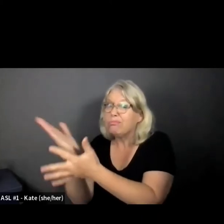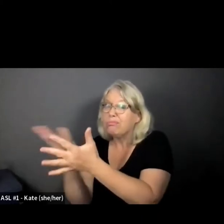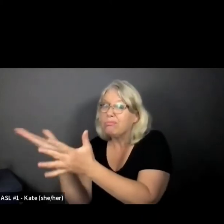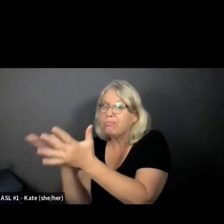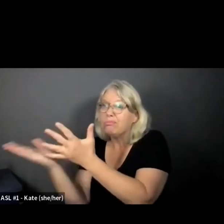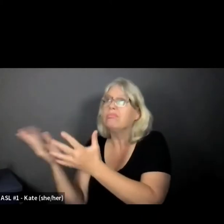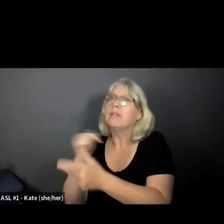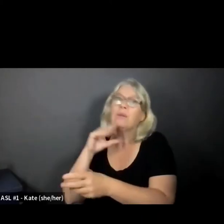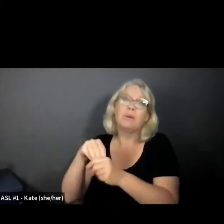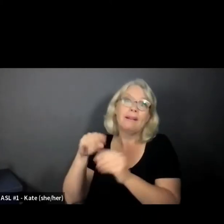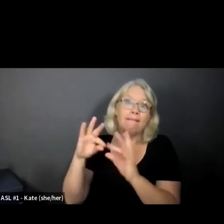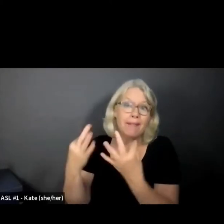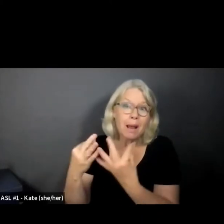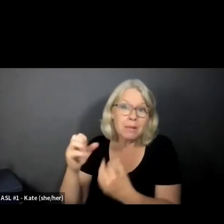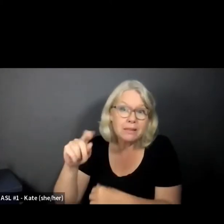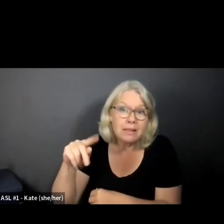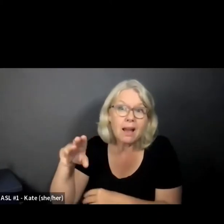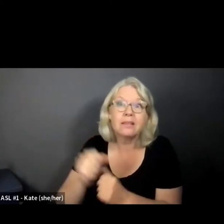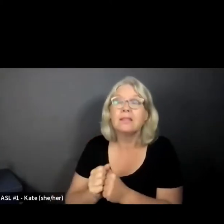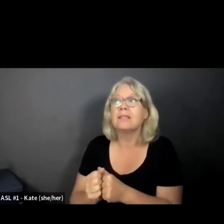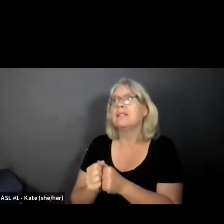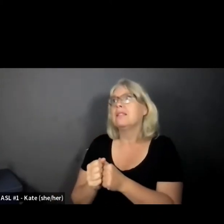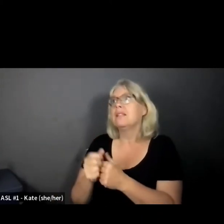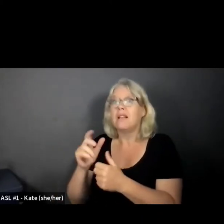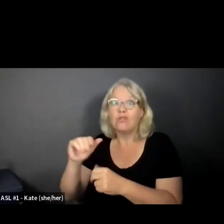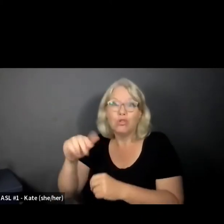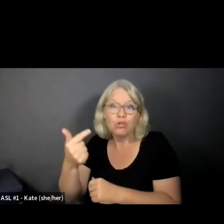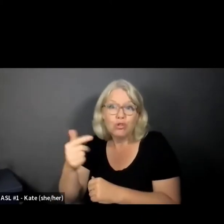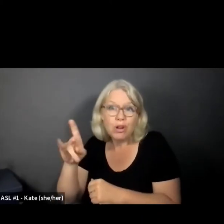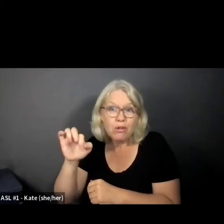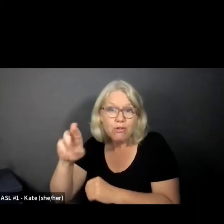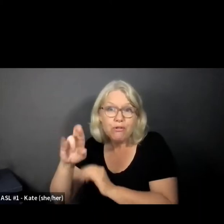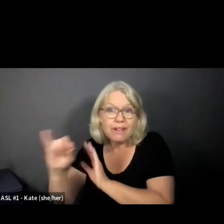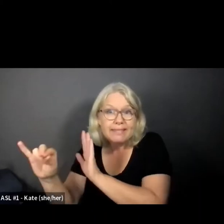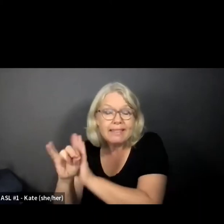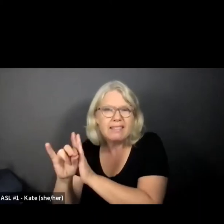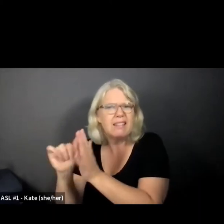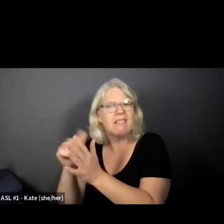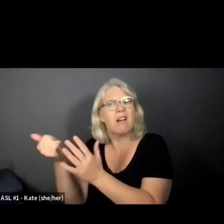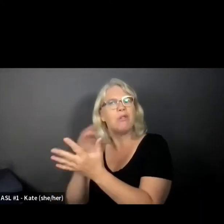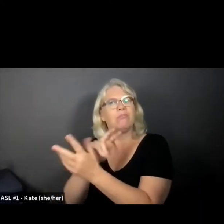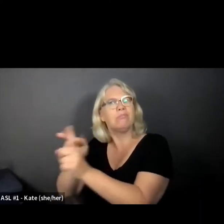IN 2003, I WAS DIRECTOR OF LITIGATION AT ARCH AS ROB MENTIONED.